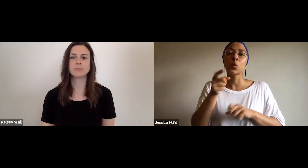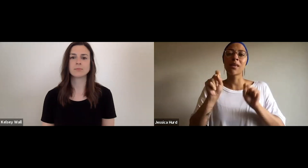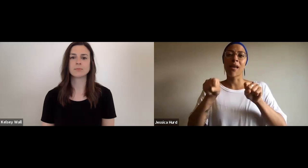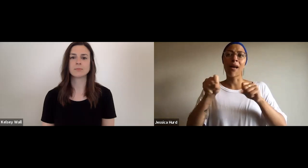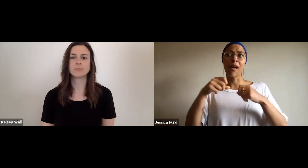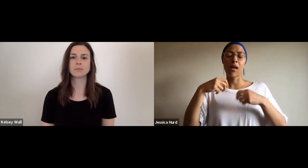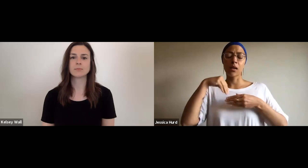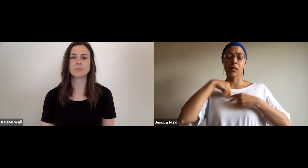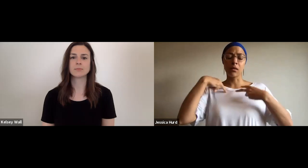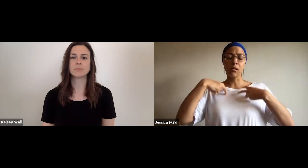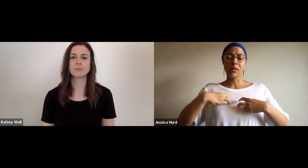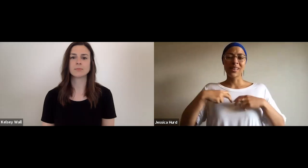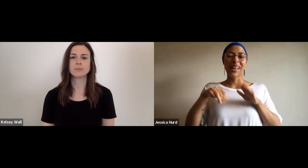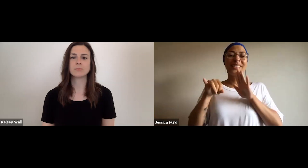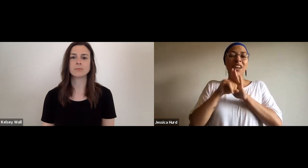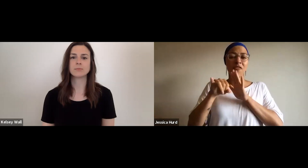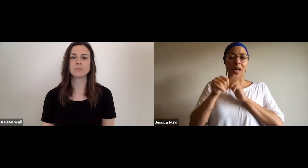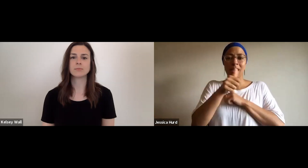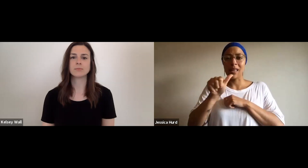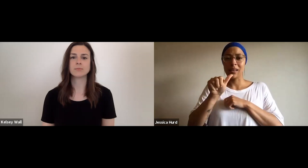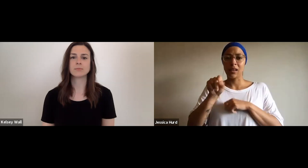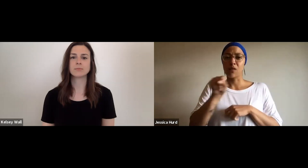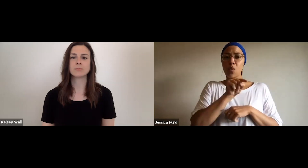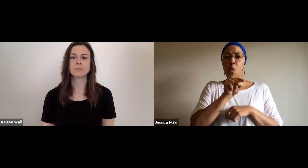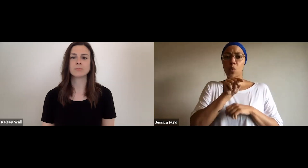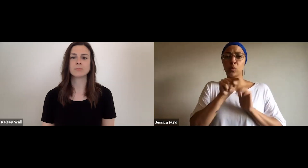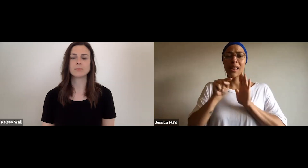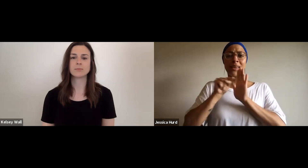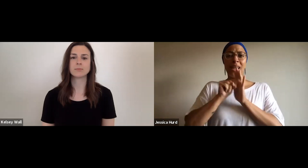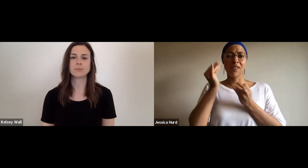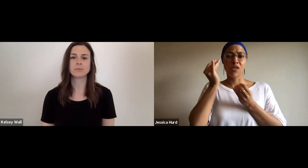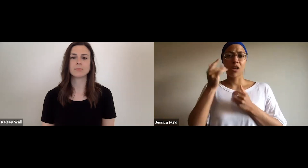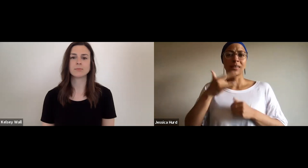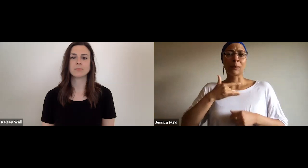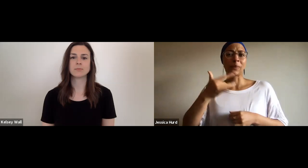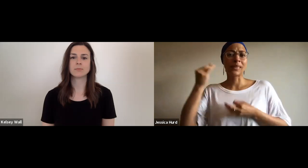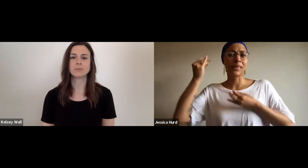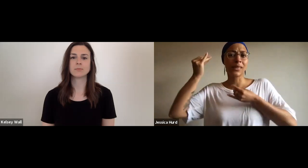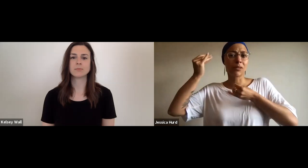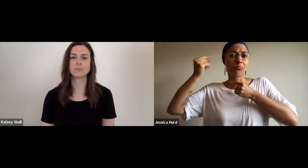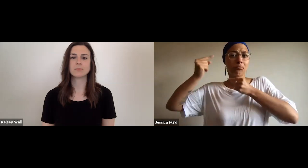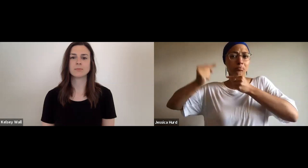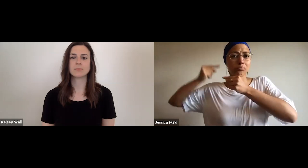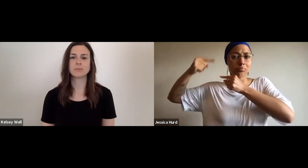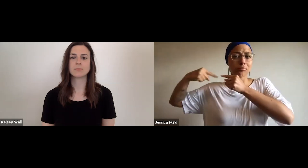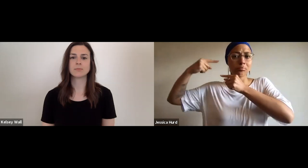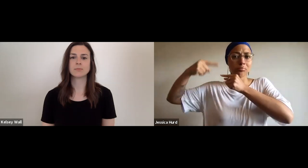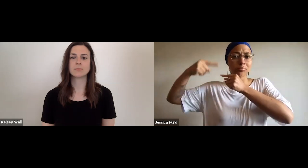We want you to take a moment to analyze right now what are some of those thoughts. Maybe find one thought that